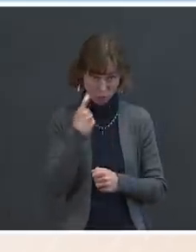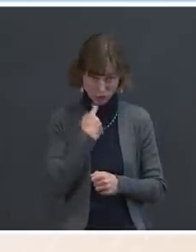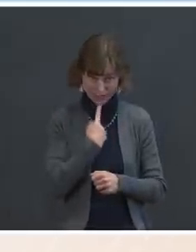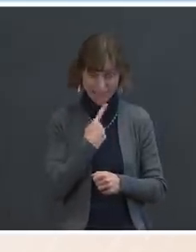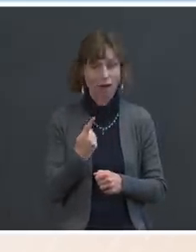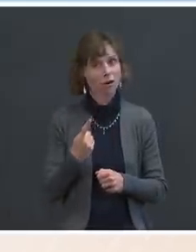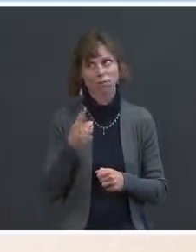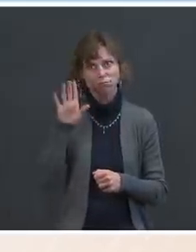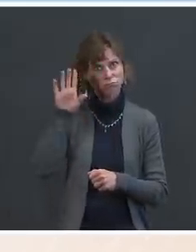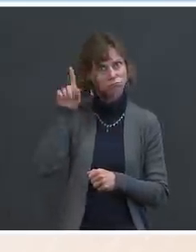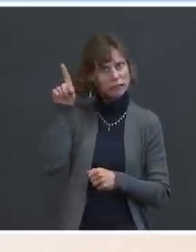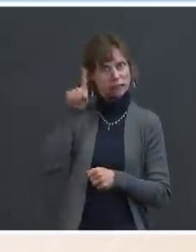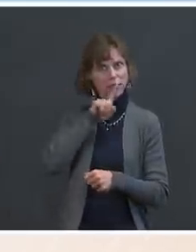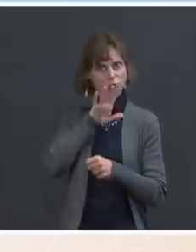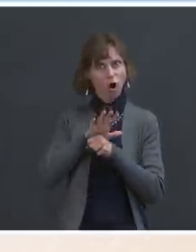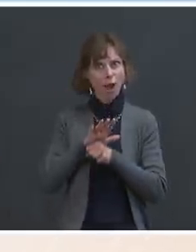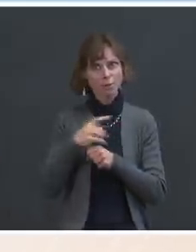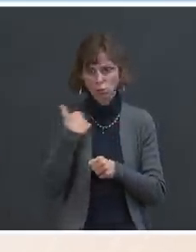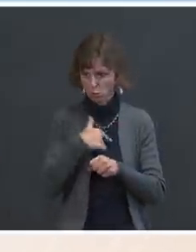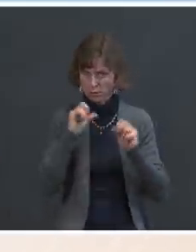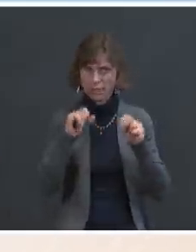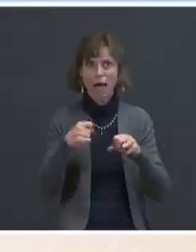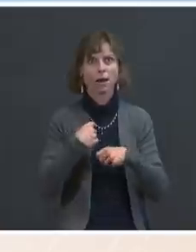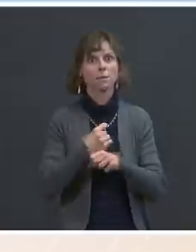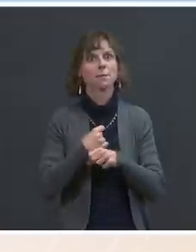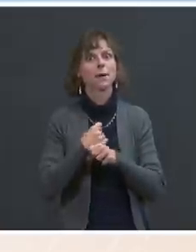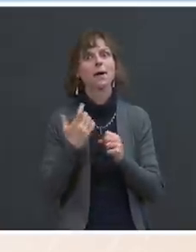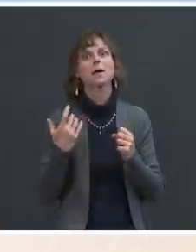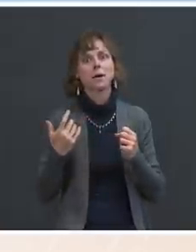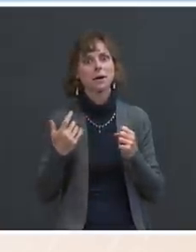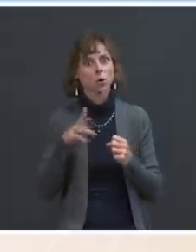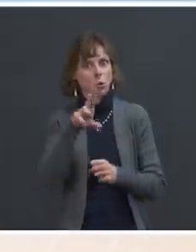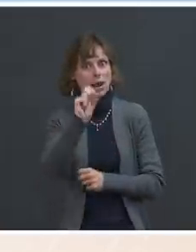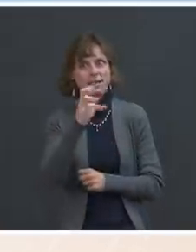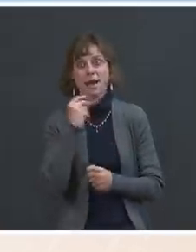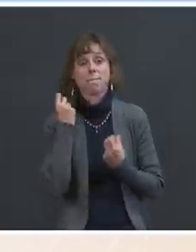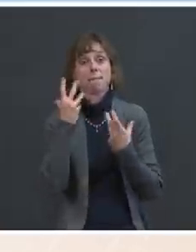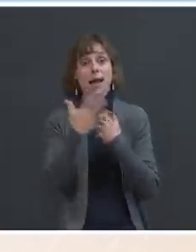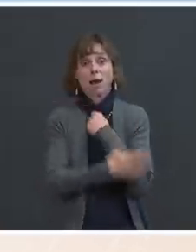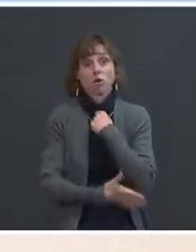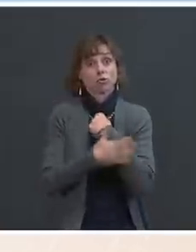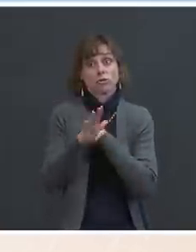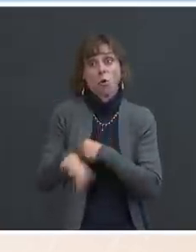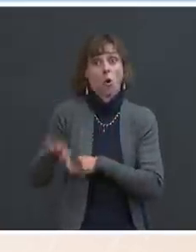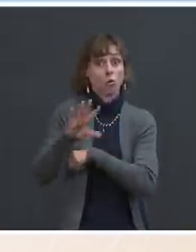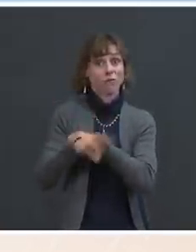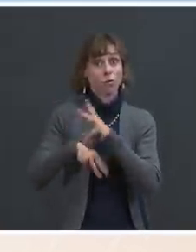that we can create -- the United States and many other countries around the world -- we'll focus on here --